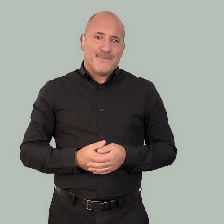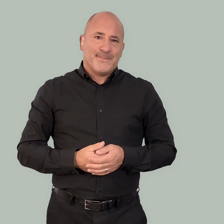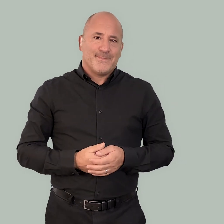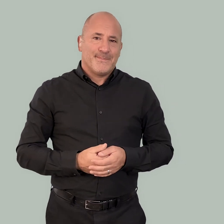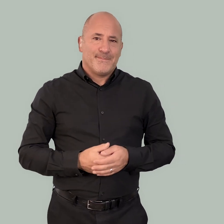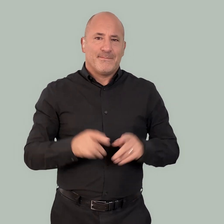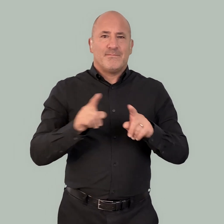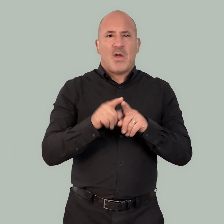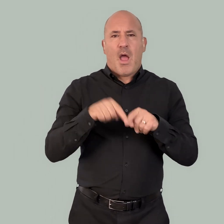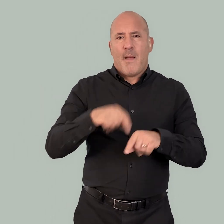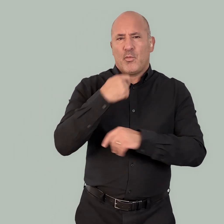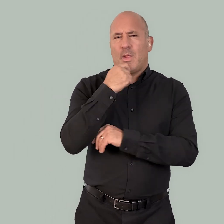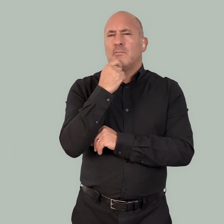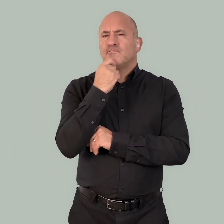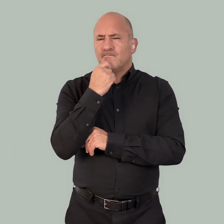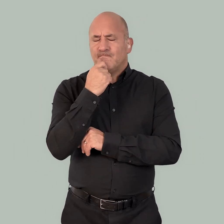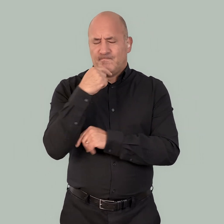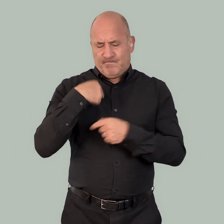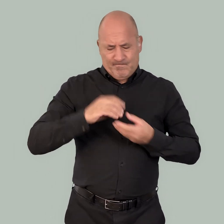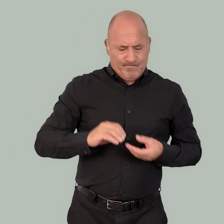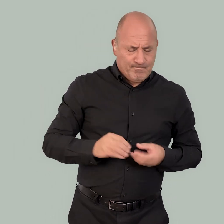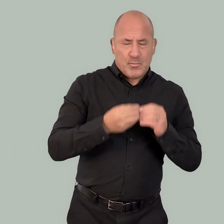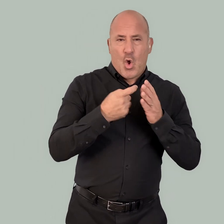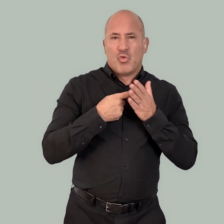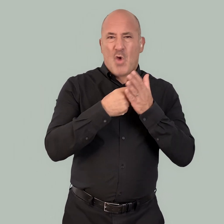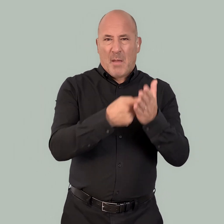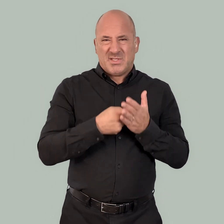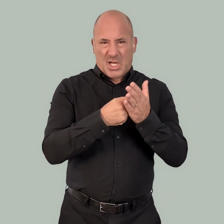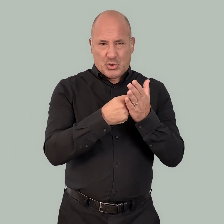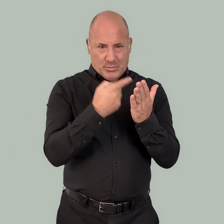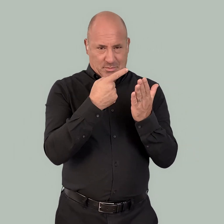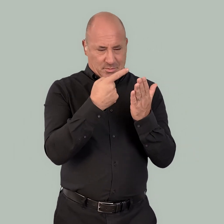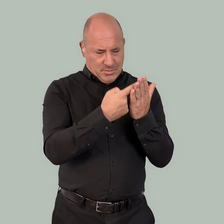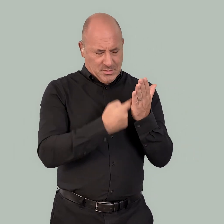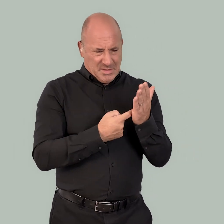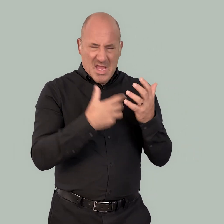The Review will consider how recommendations might be applied